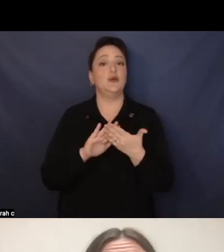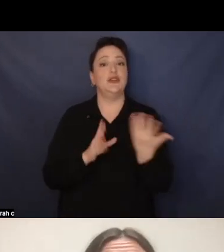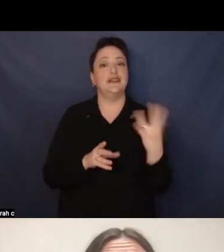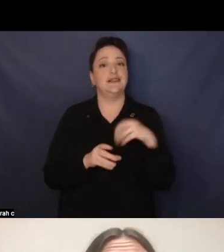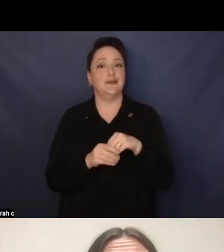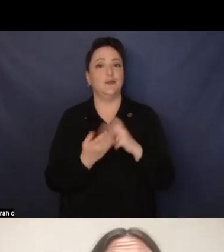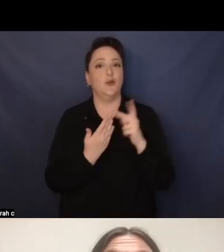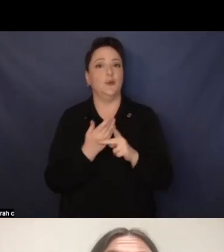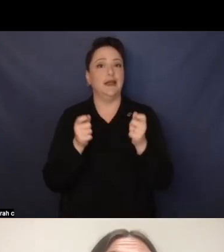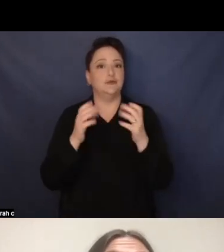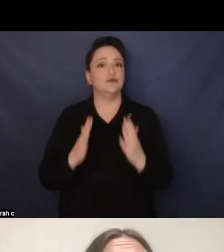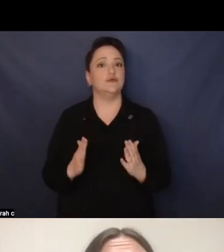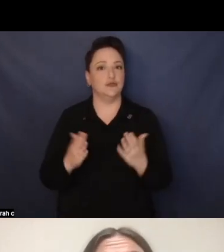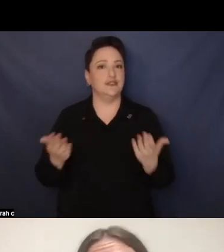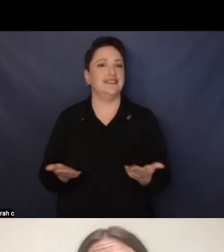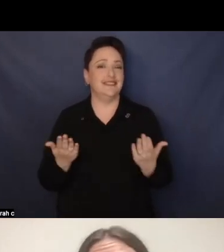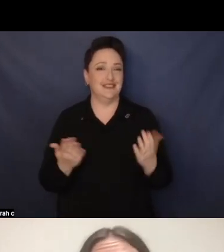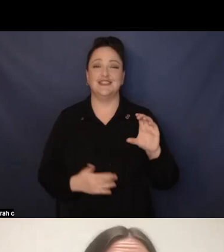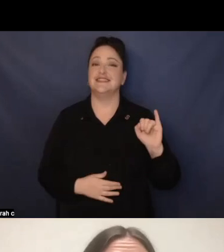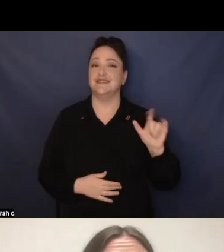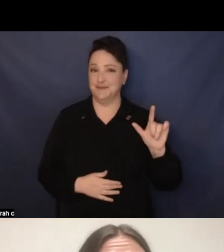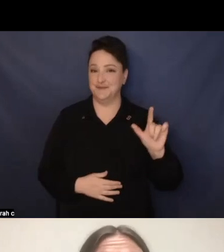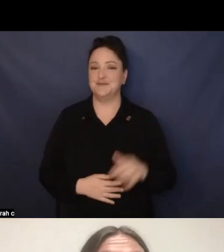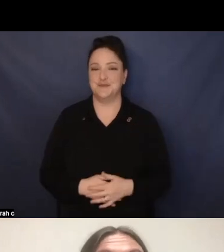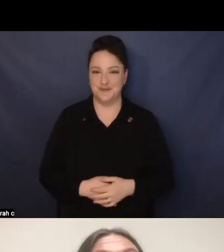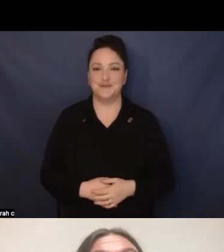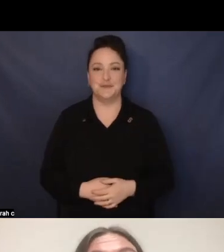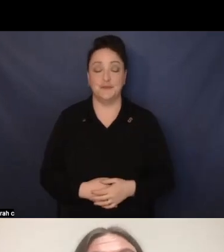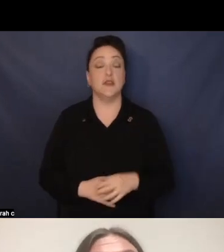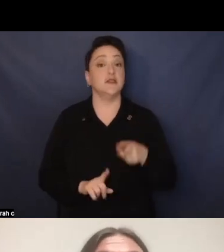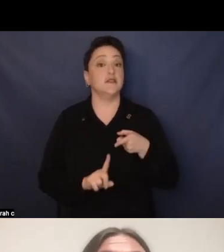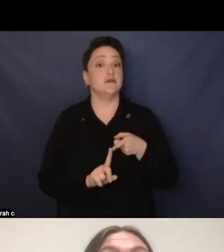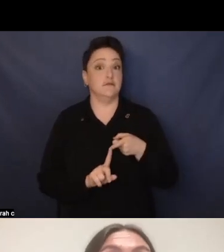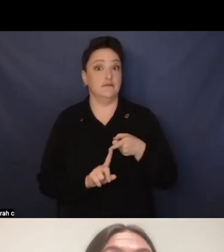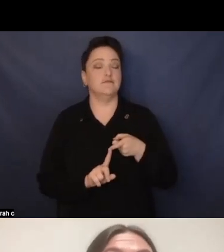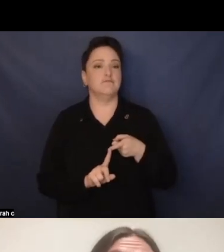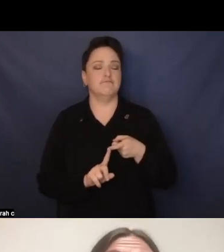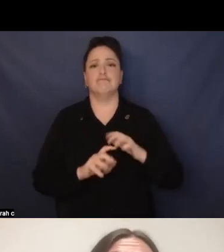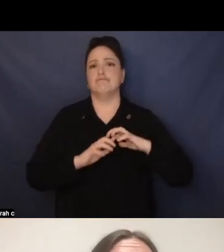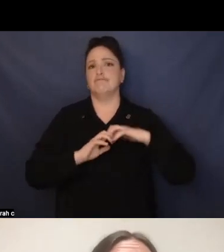Manager here at the Center for Independent Living. Which is a cross-disability advocacy